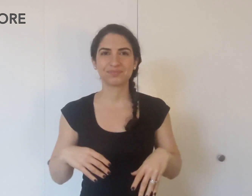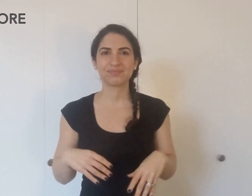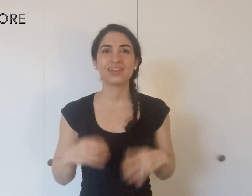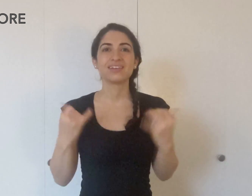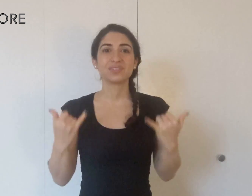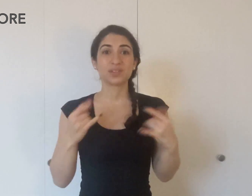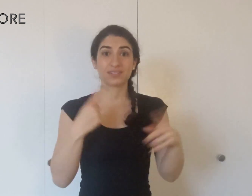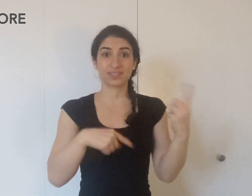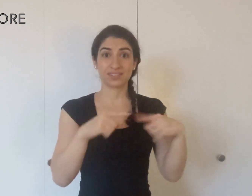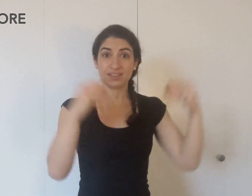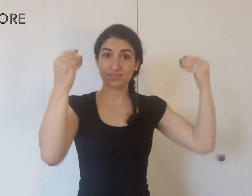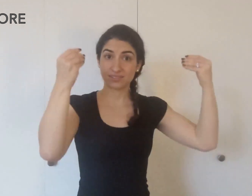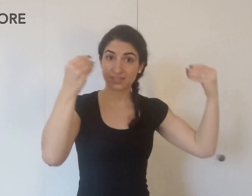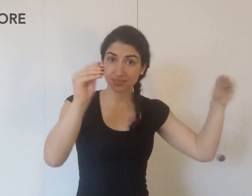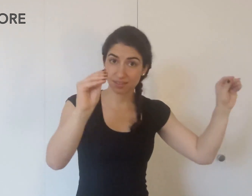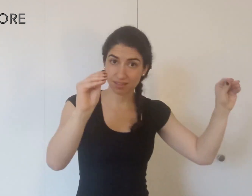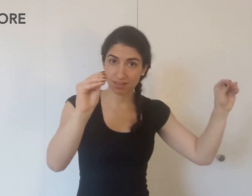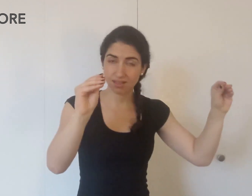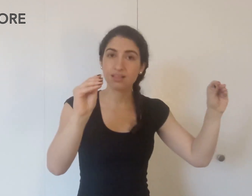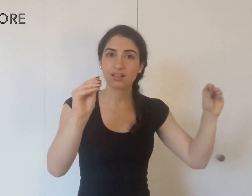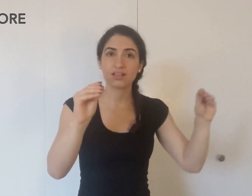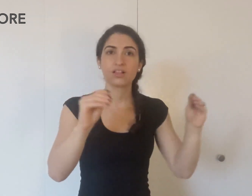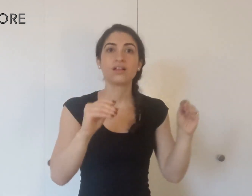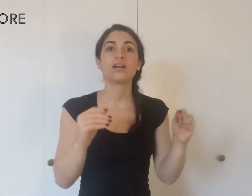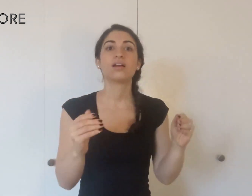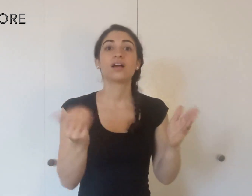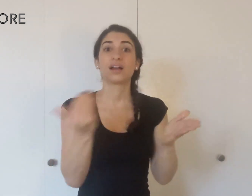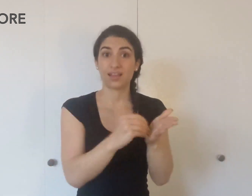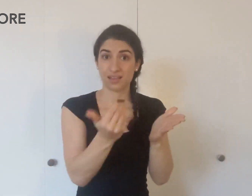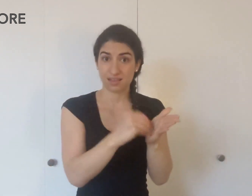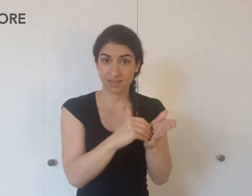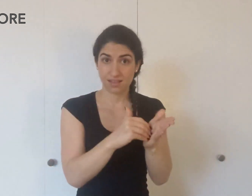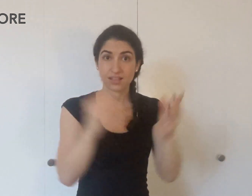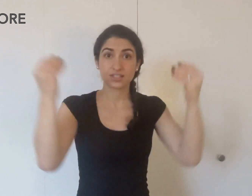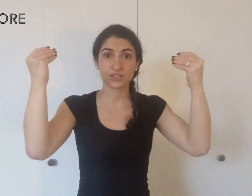So now it's like the sign SELL again;